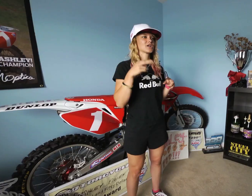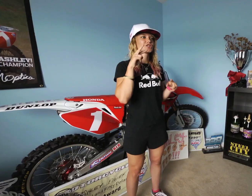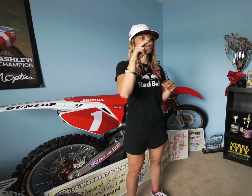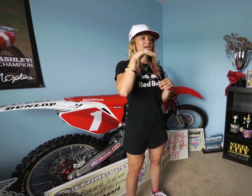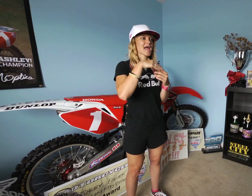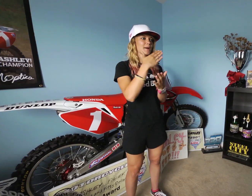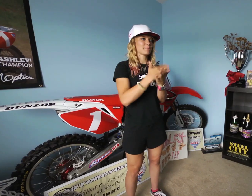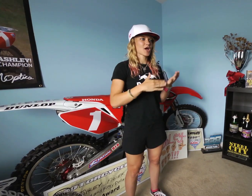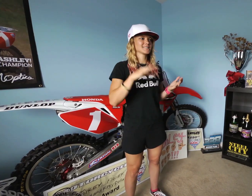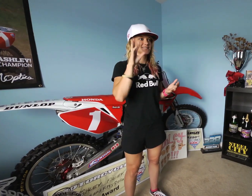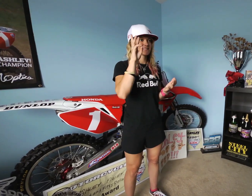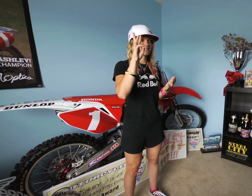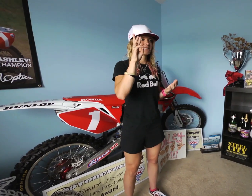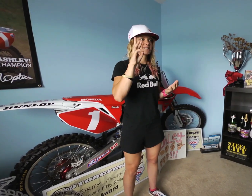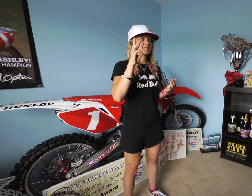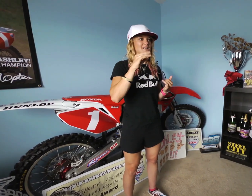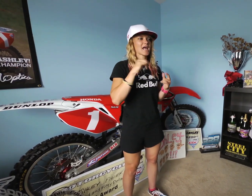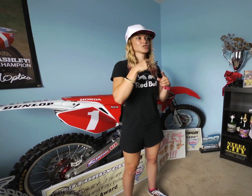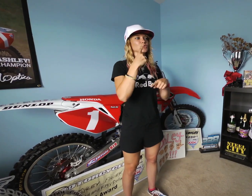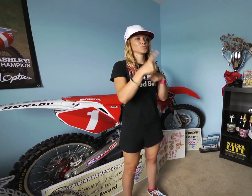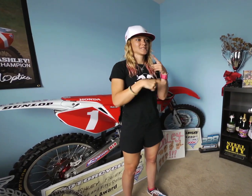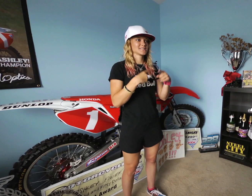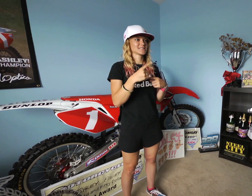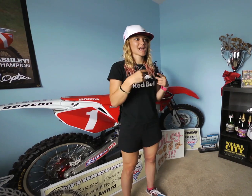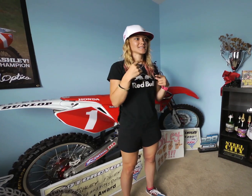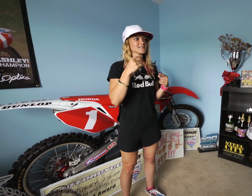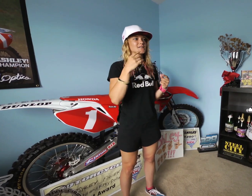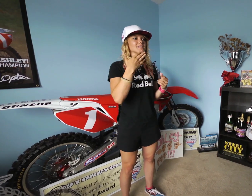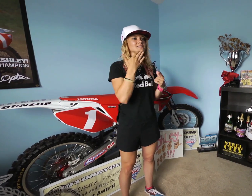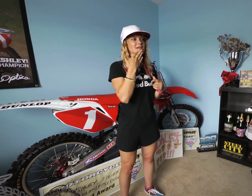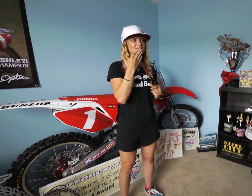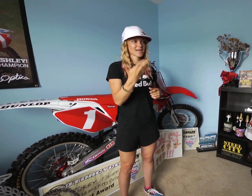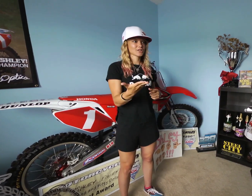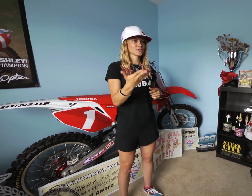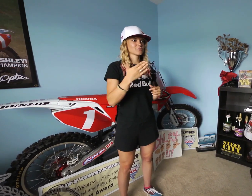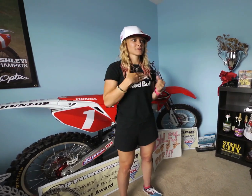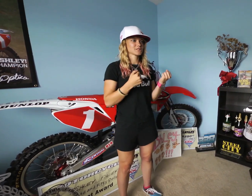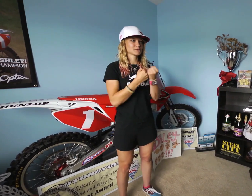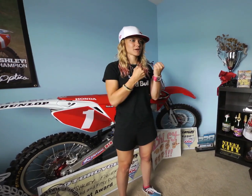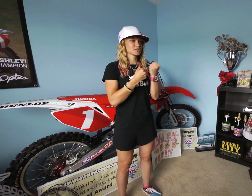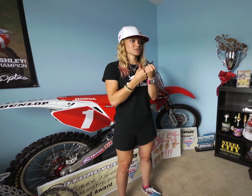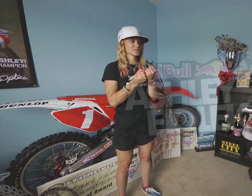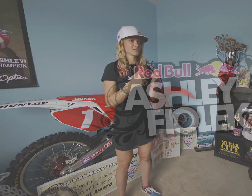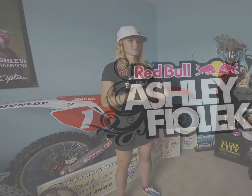Look for part six, how to sign thank you to my sponsors.